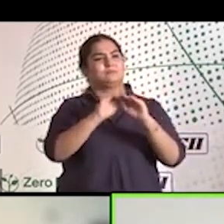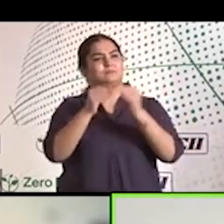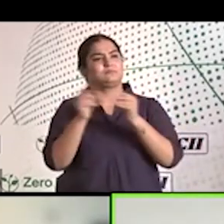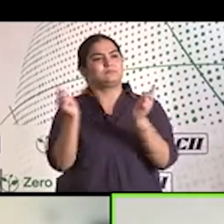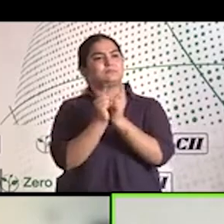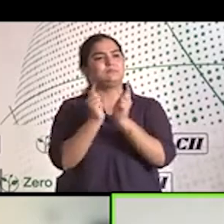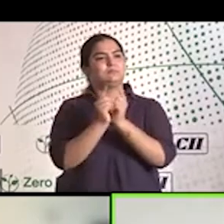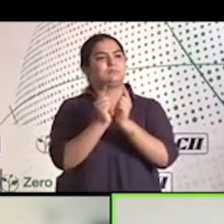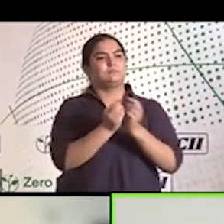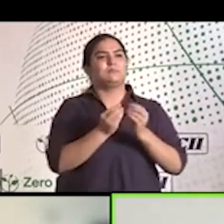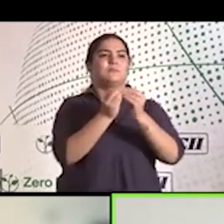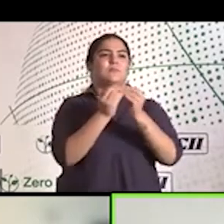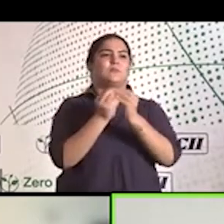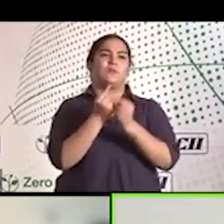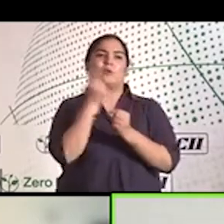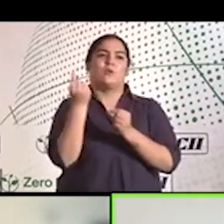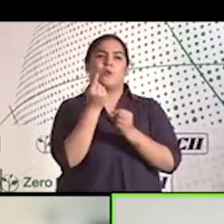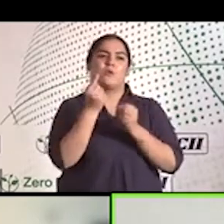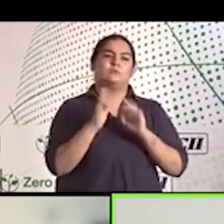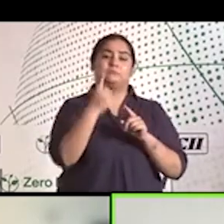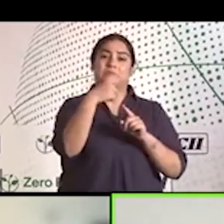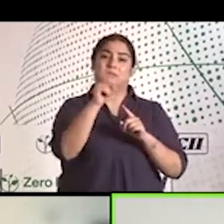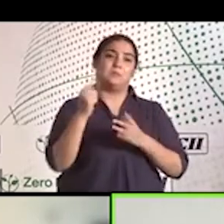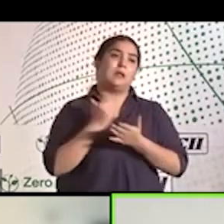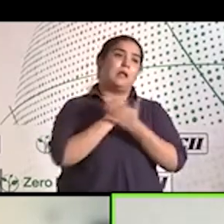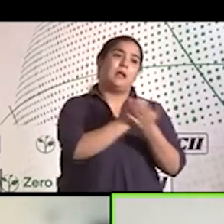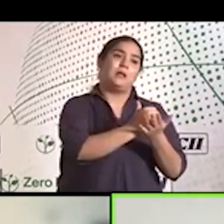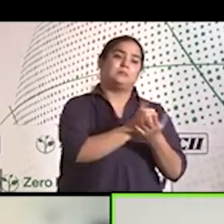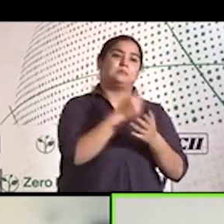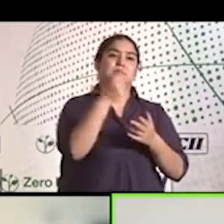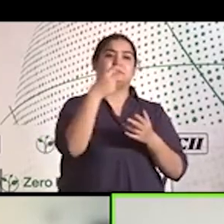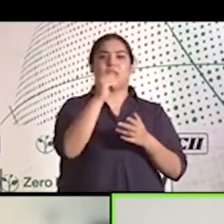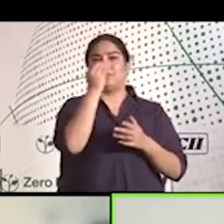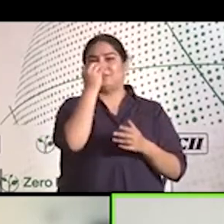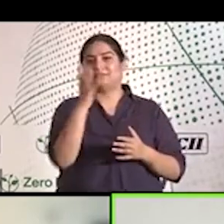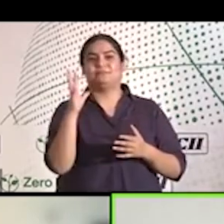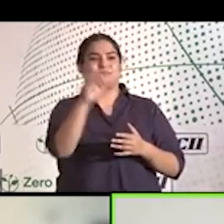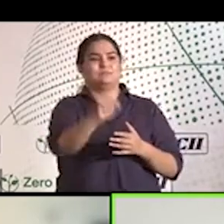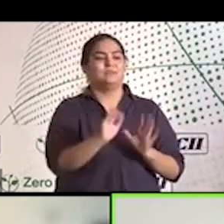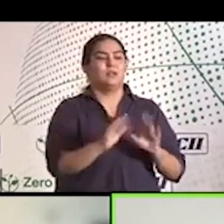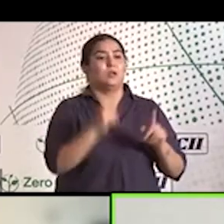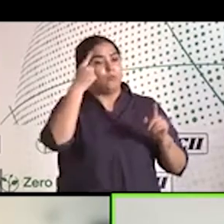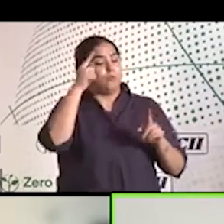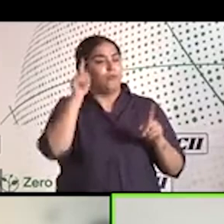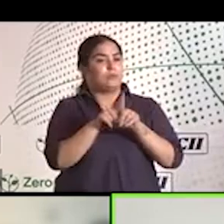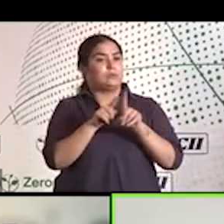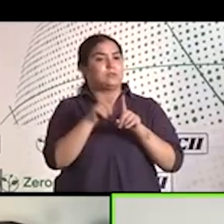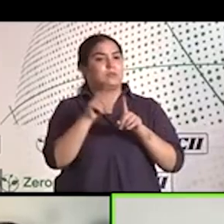so we will try to help you catch up during the session. So a quick half a minute